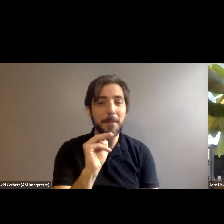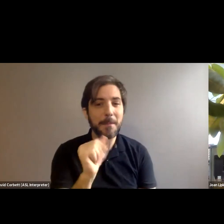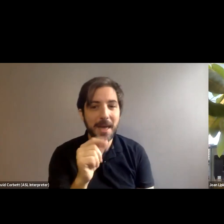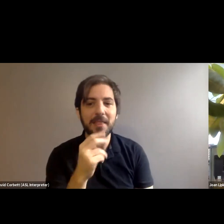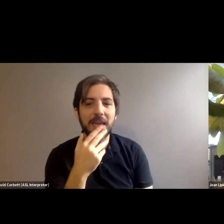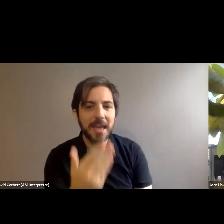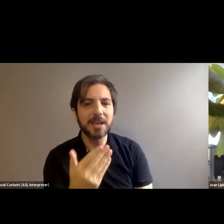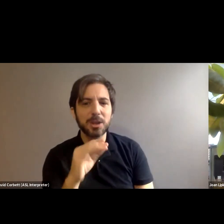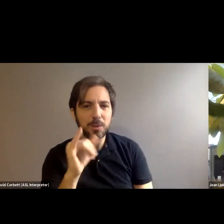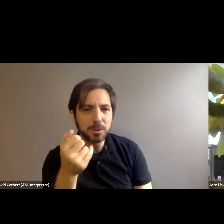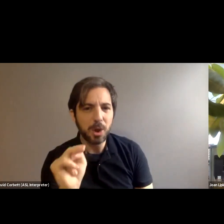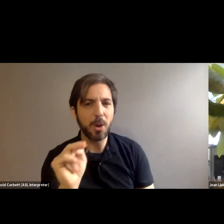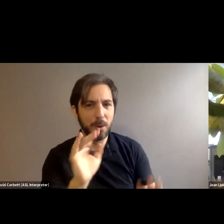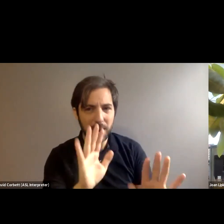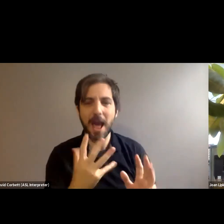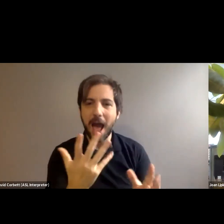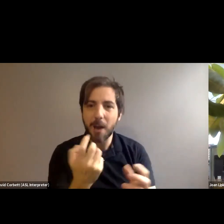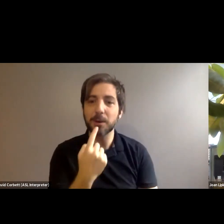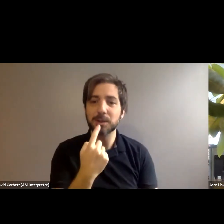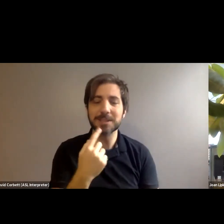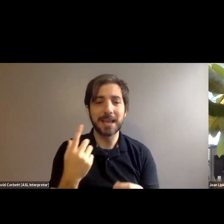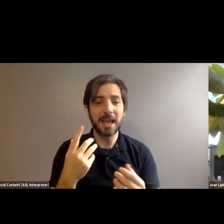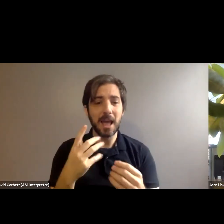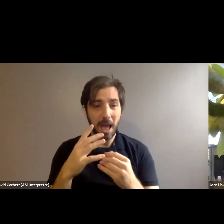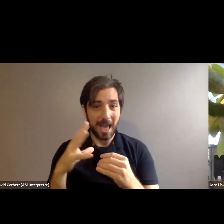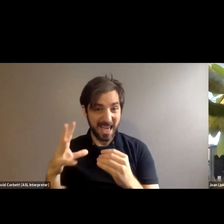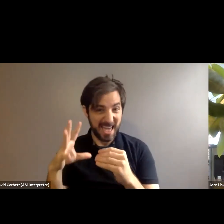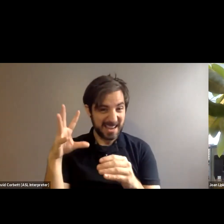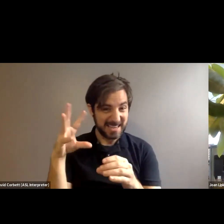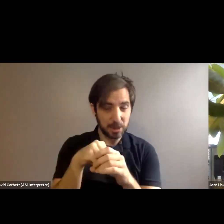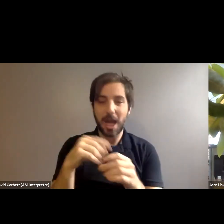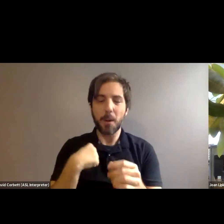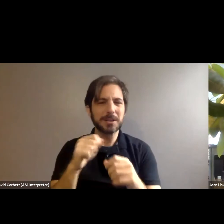that I will, in addition, I'll send out this video when I send out the resources, I'll